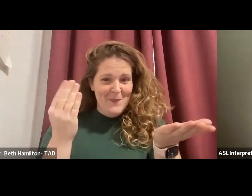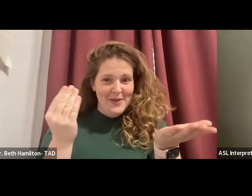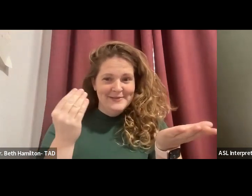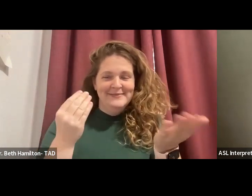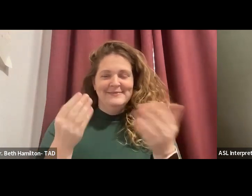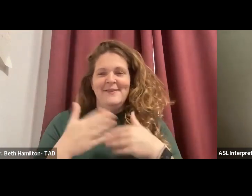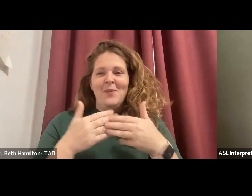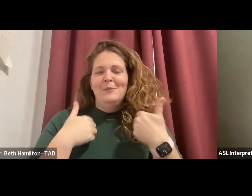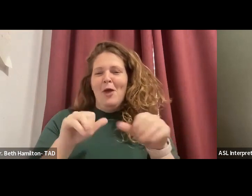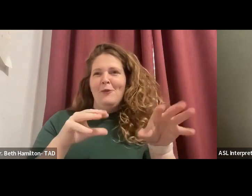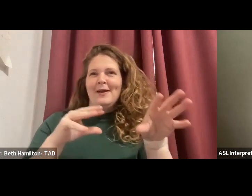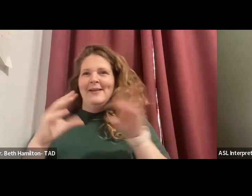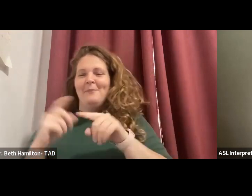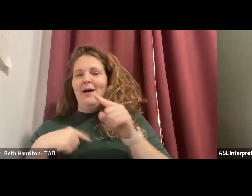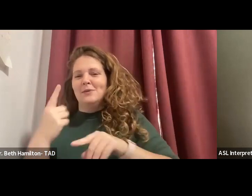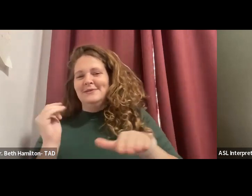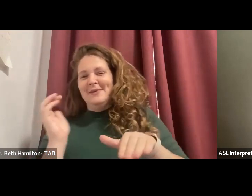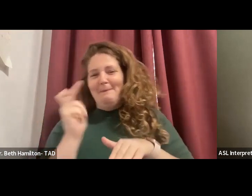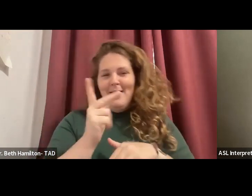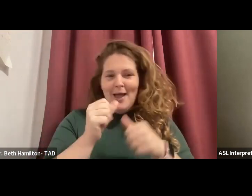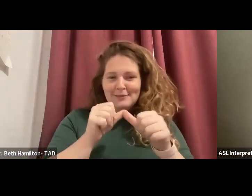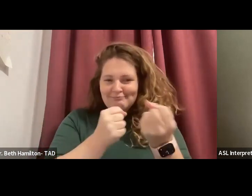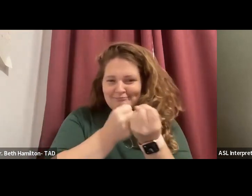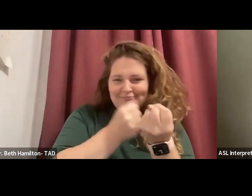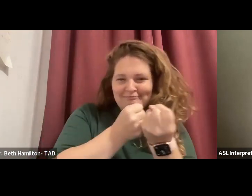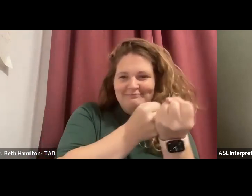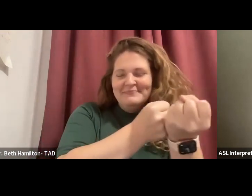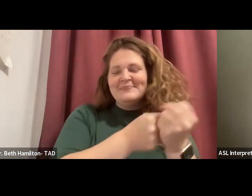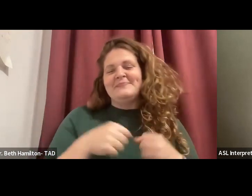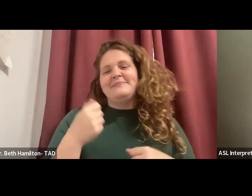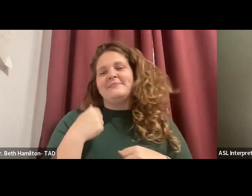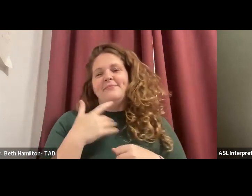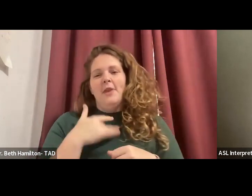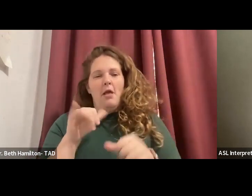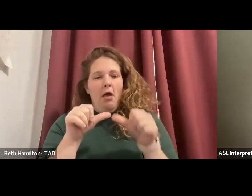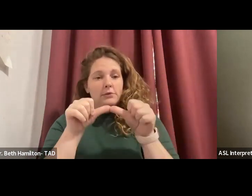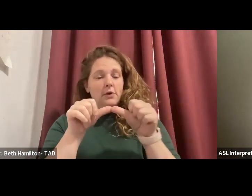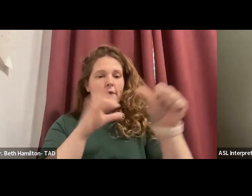Hamilton. I'm a legislative coordinator and